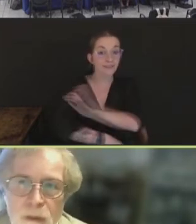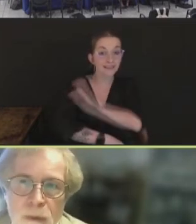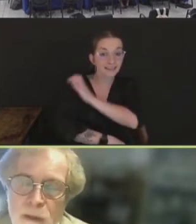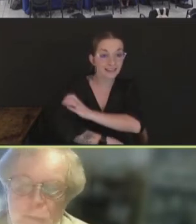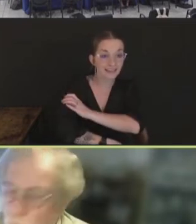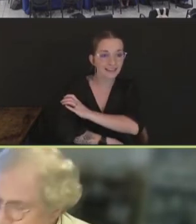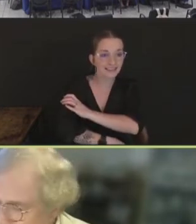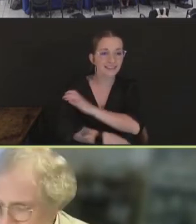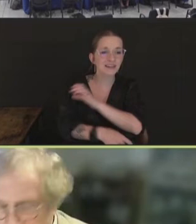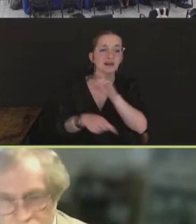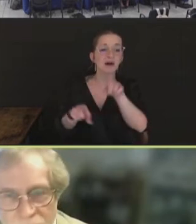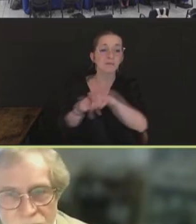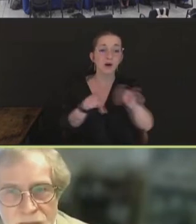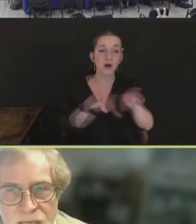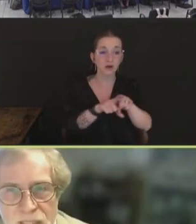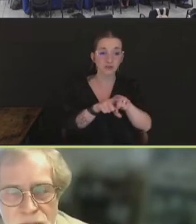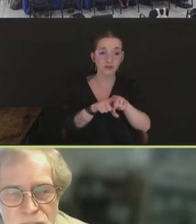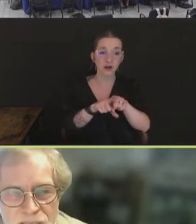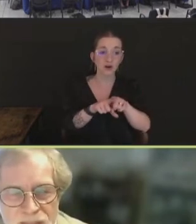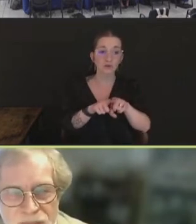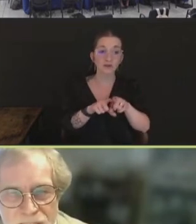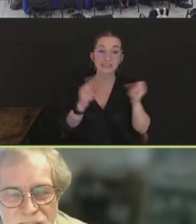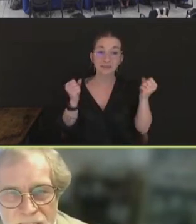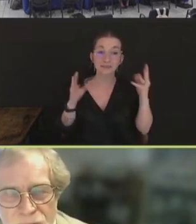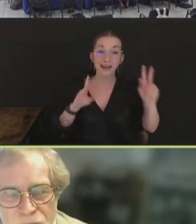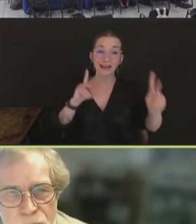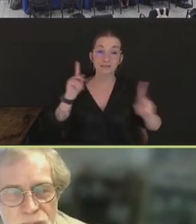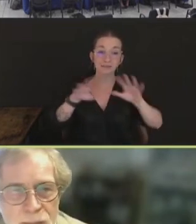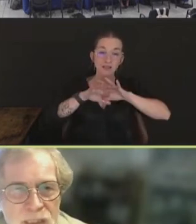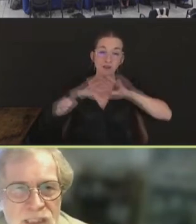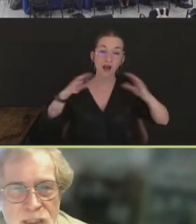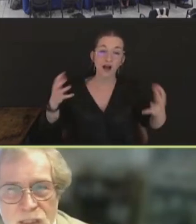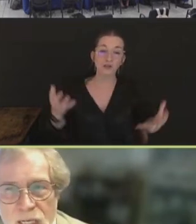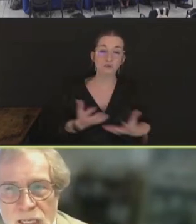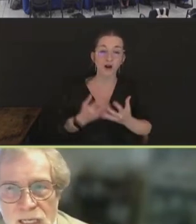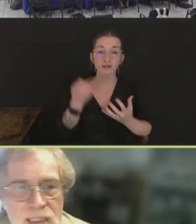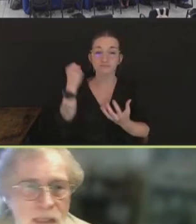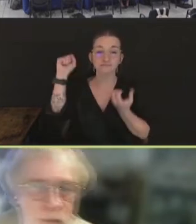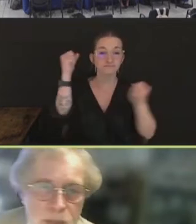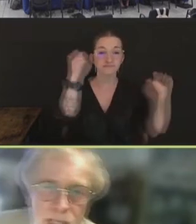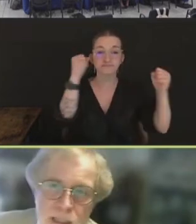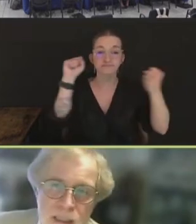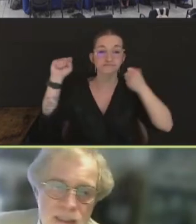around the world of anti-vaxxers has affected even routine immunization in some localities,